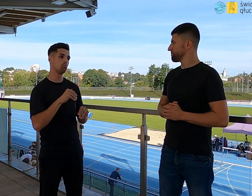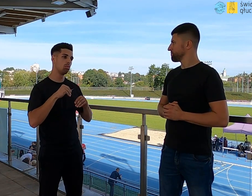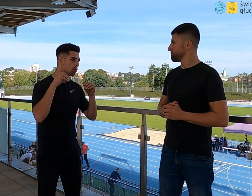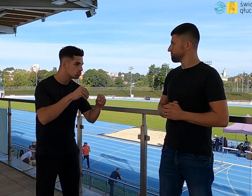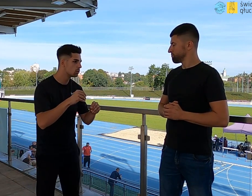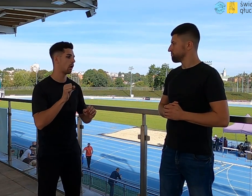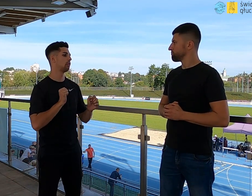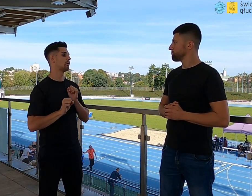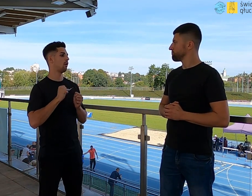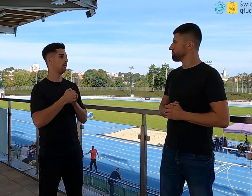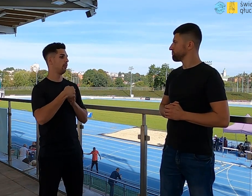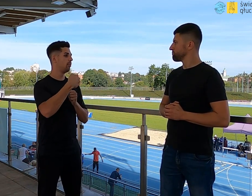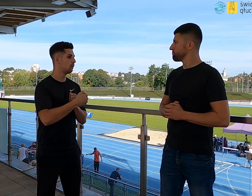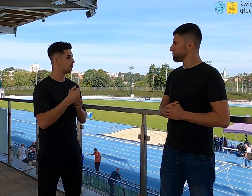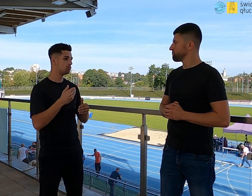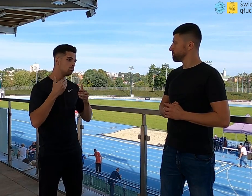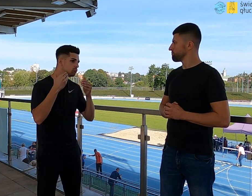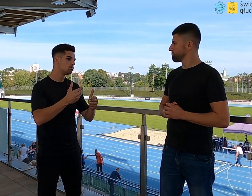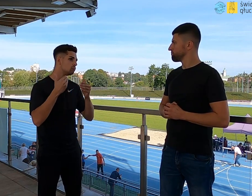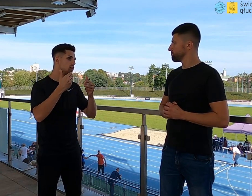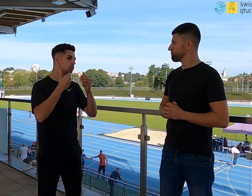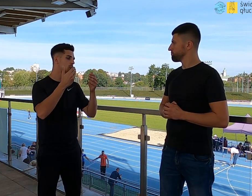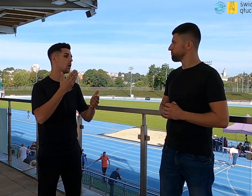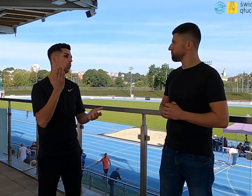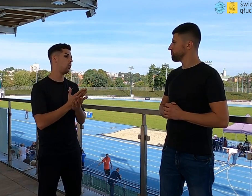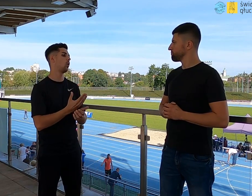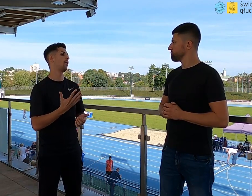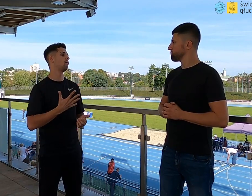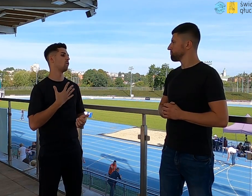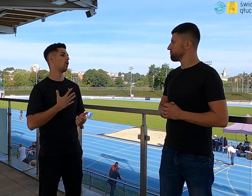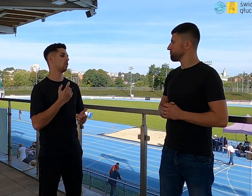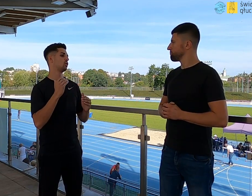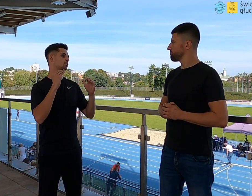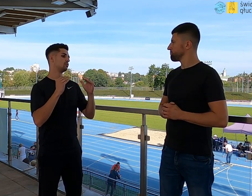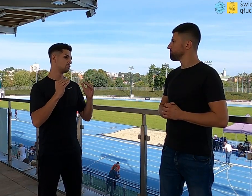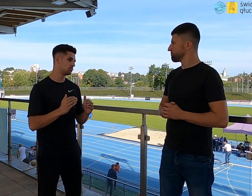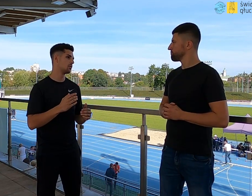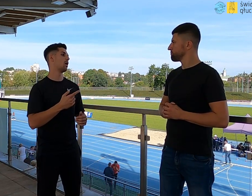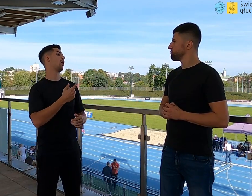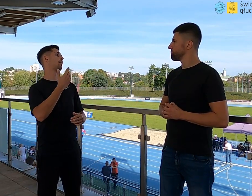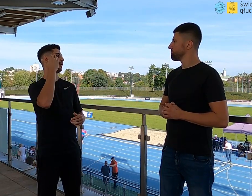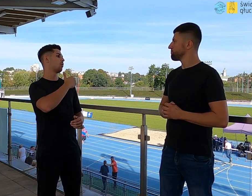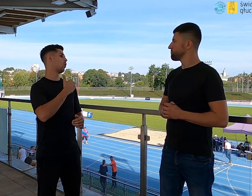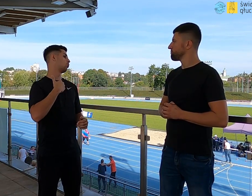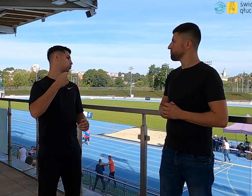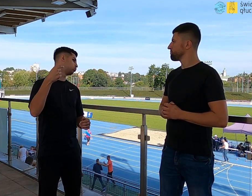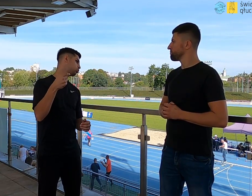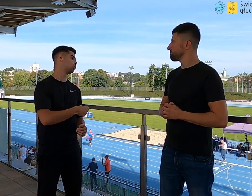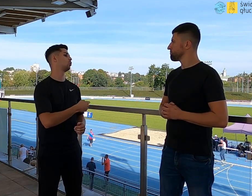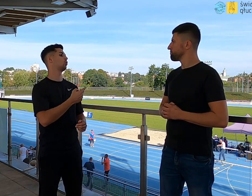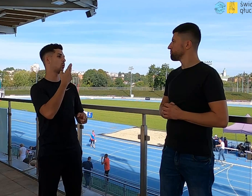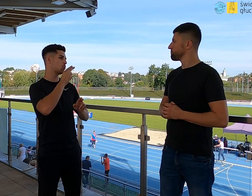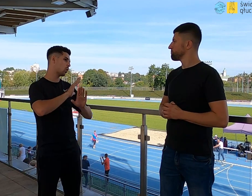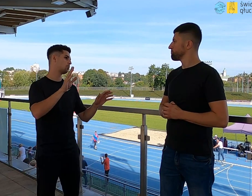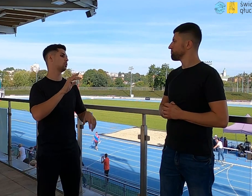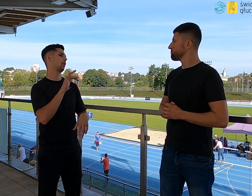but the competition was postponed to a later date. The training still continues, so I have slightly decreased my form. However, I had to train and participate in the Polish Championships.